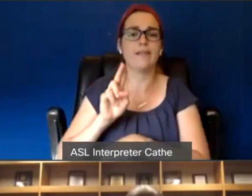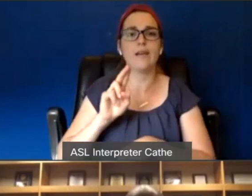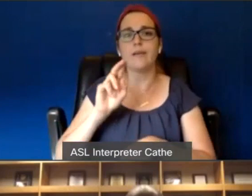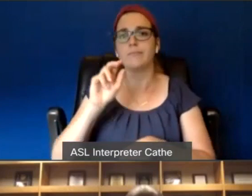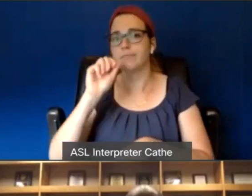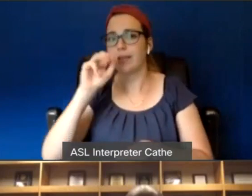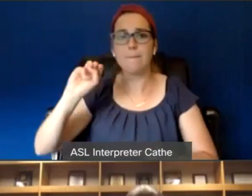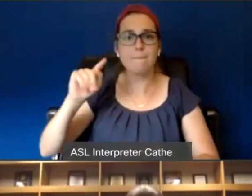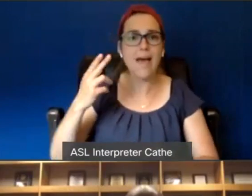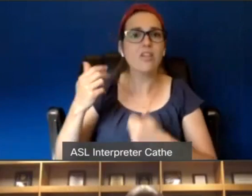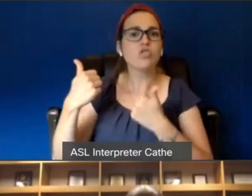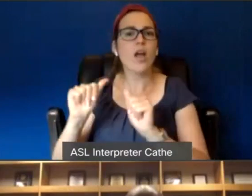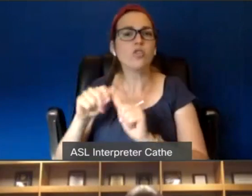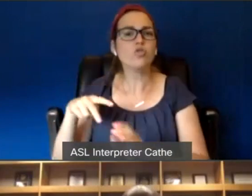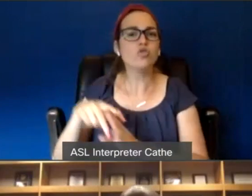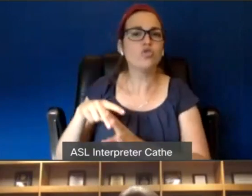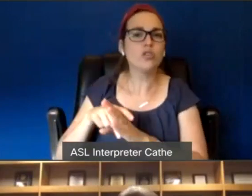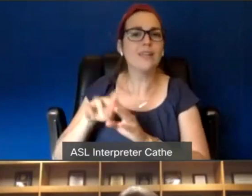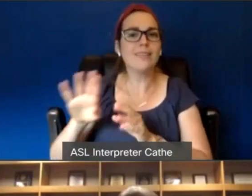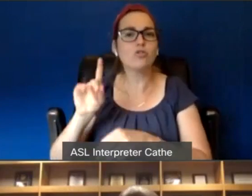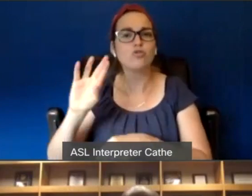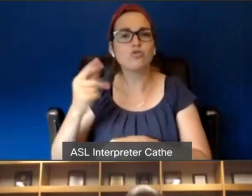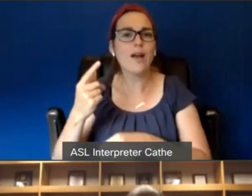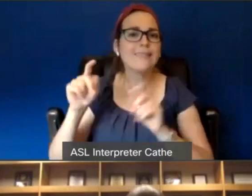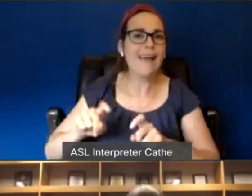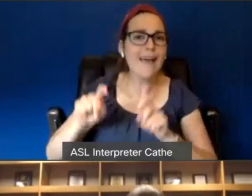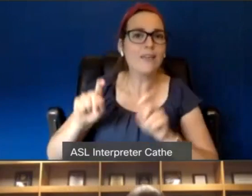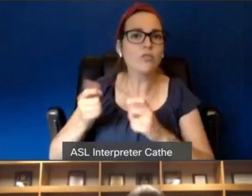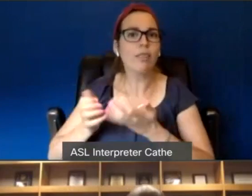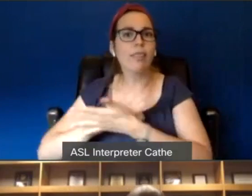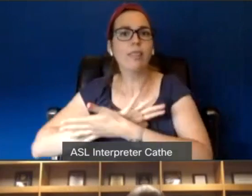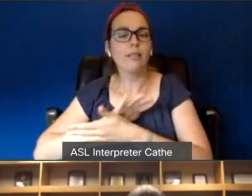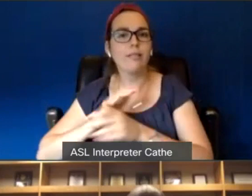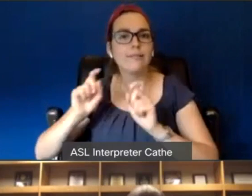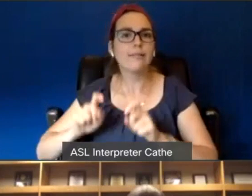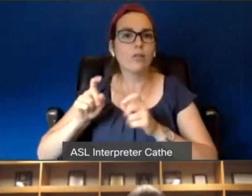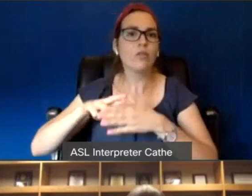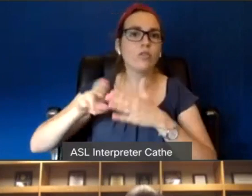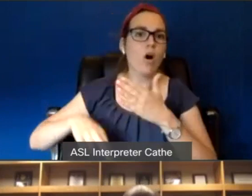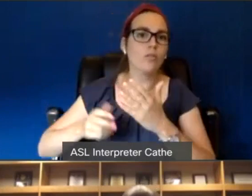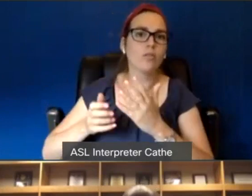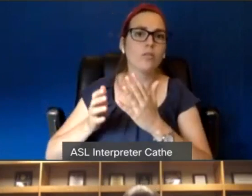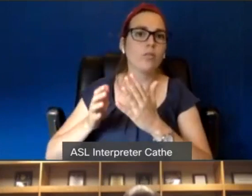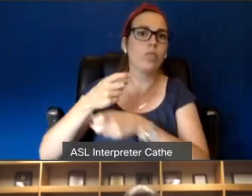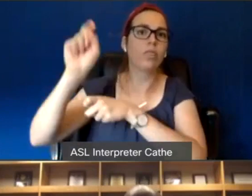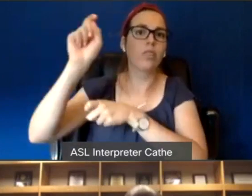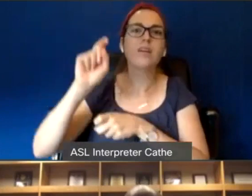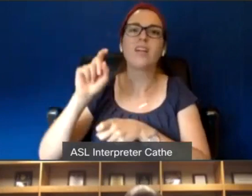willful effort to elude detection. On the other hand if the person is still unstable clinically, they're suffering cravings